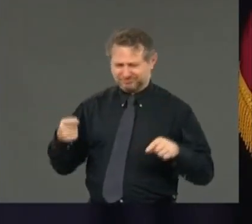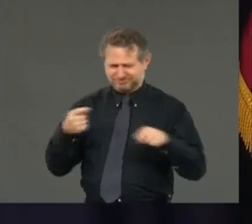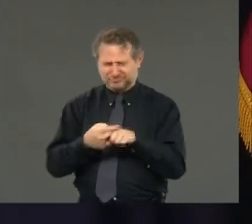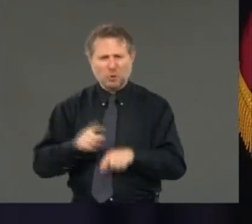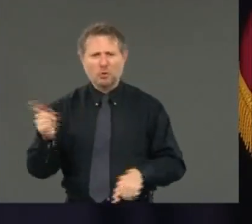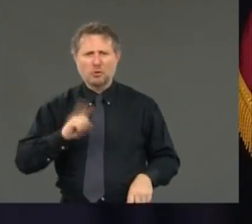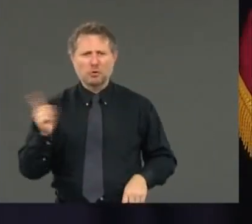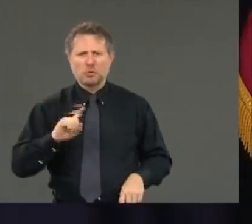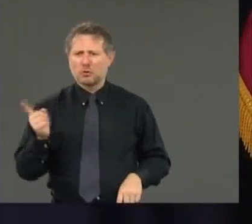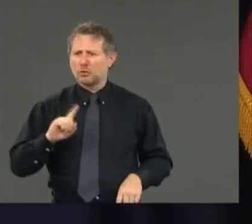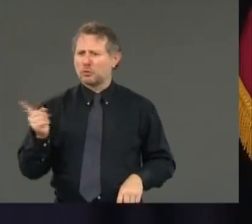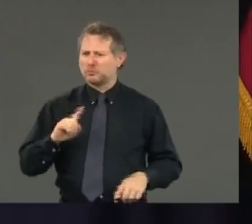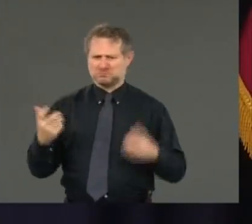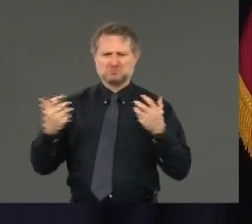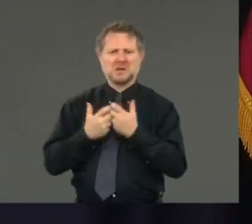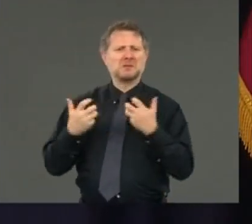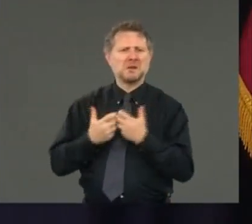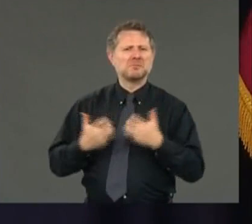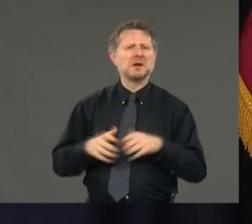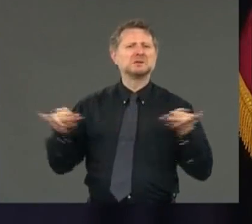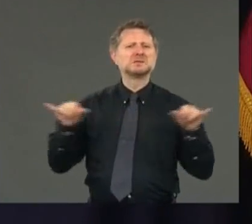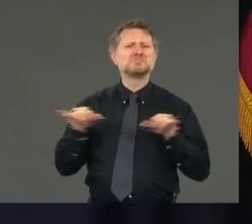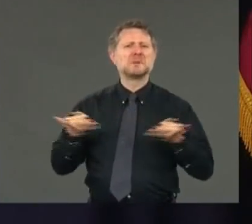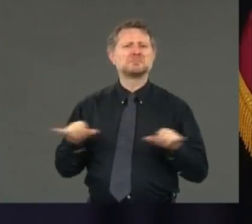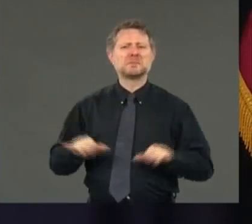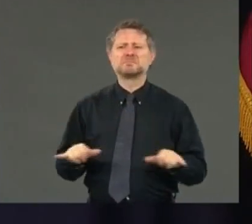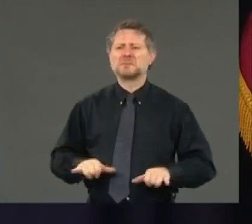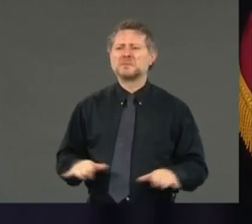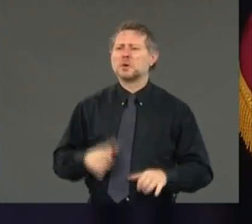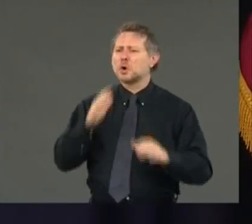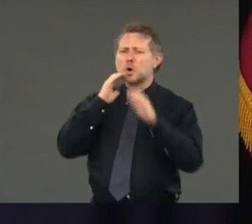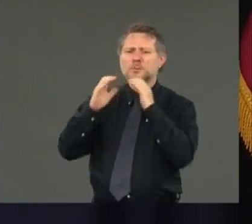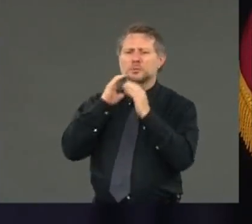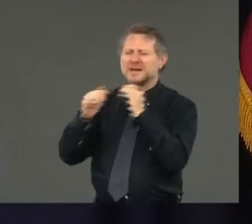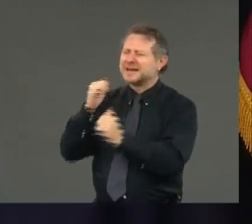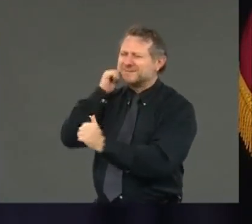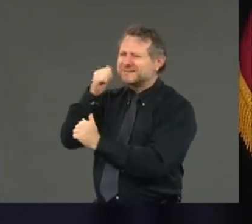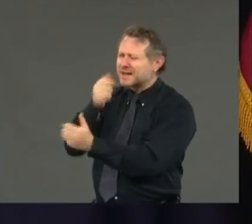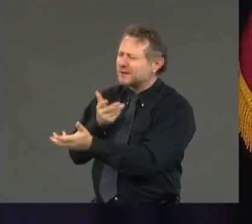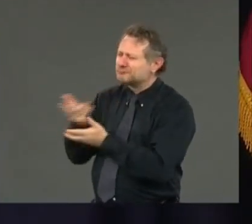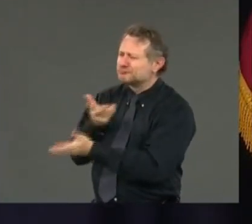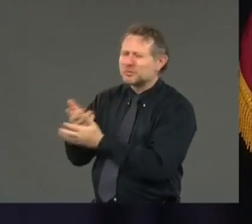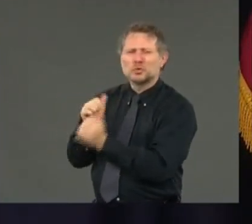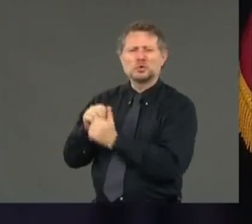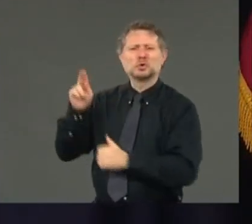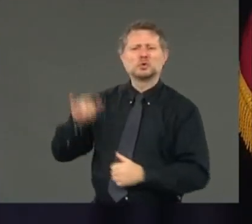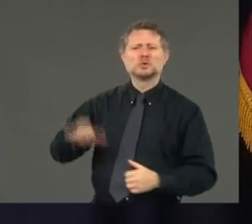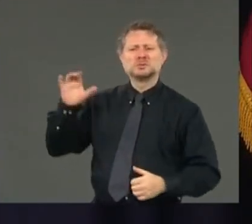DIRECTLY WITH OUR INDICATORS. THE TWO ARE NOT GOING LIKE THIS. THEY'RE GOING TOGETHER IN A STRAIGHT LINE. WE COMMUNICATE ALL DAY LONG WITH